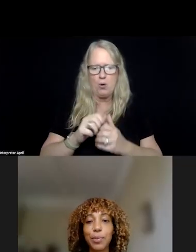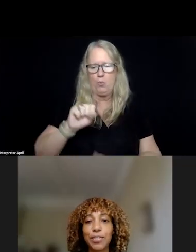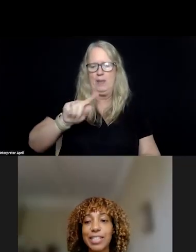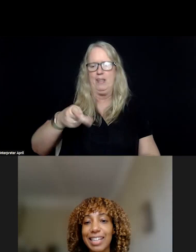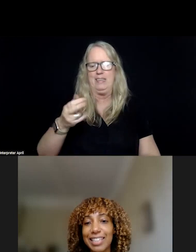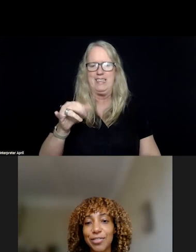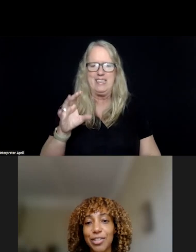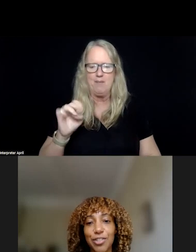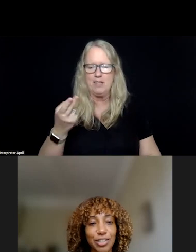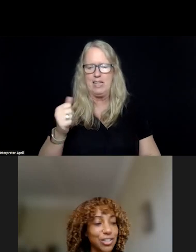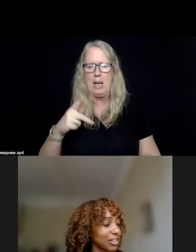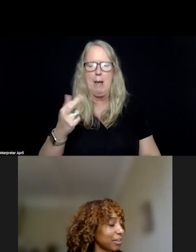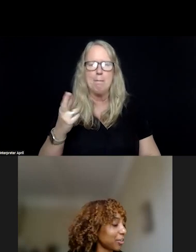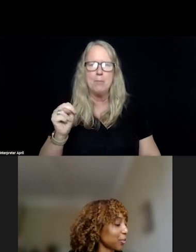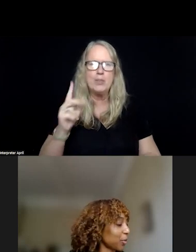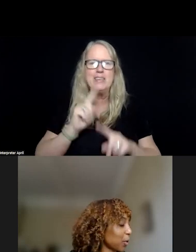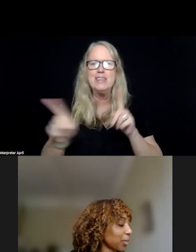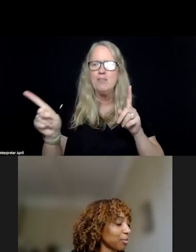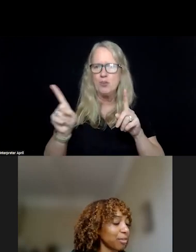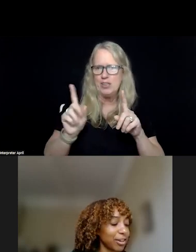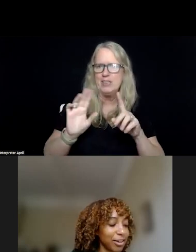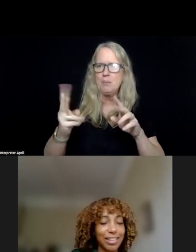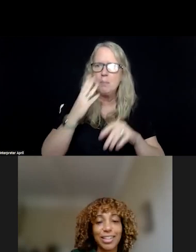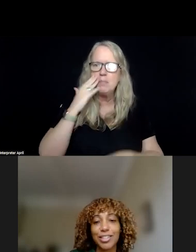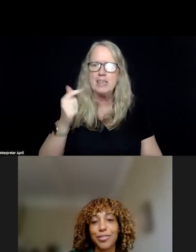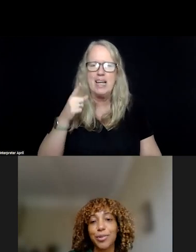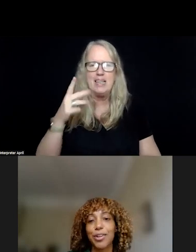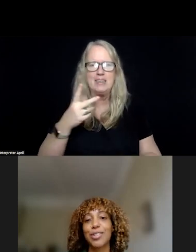IT IS DIFFERENT TODAY. YOU ARE THE WRITER AND THE INTERVIEWER.